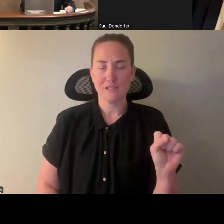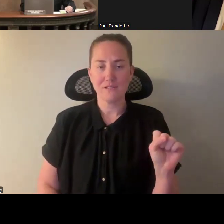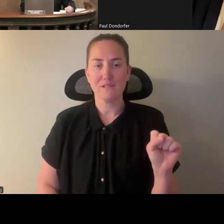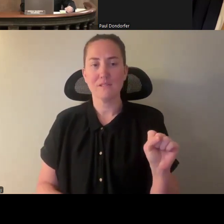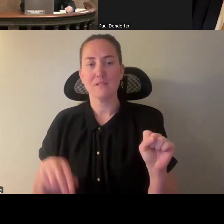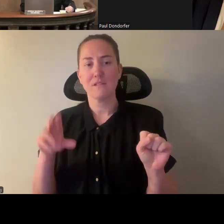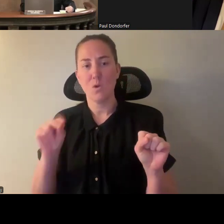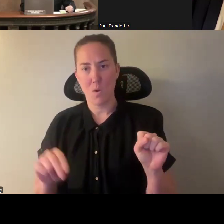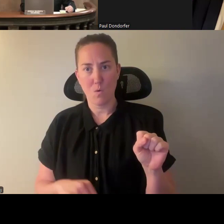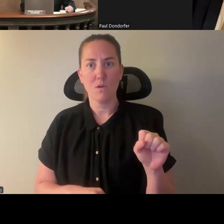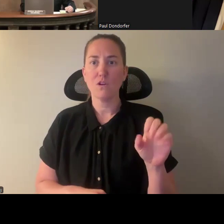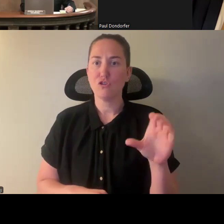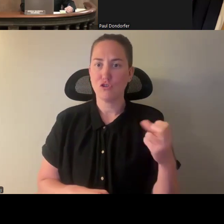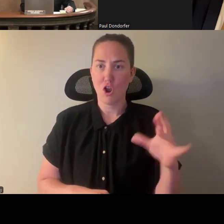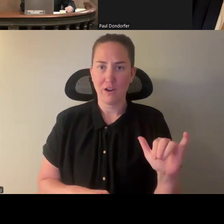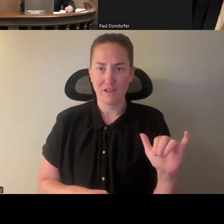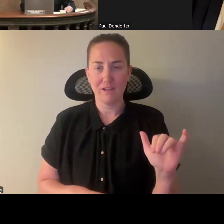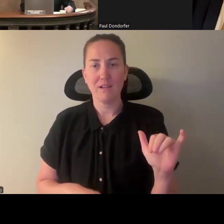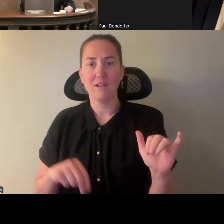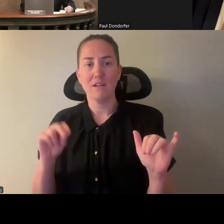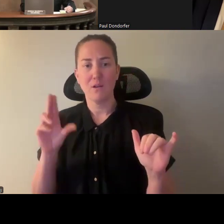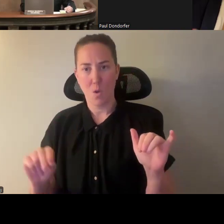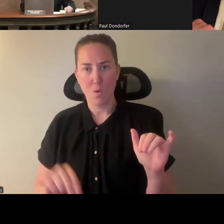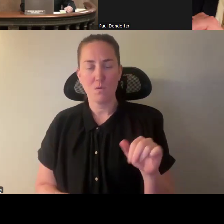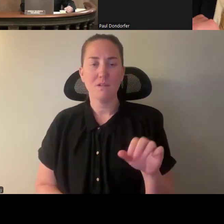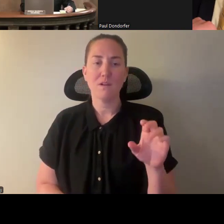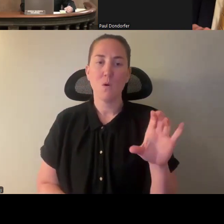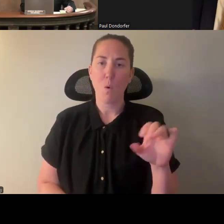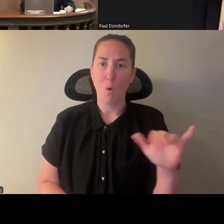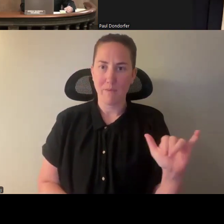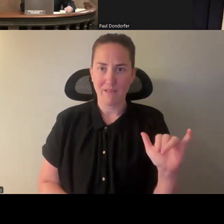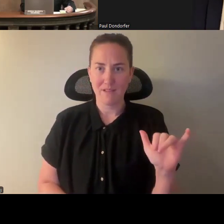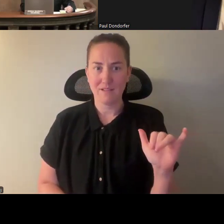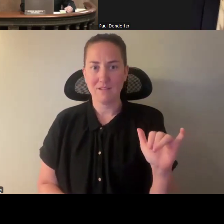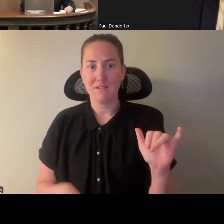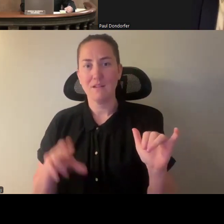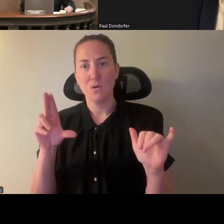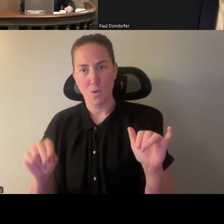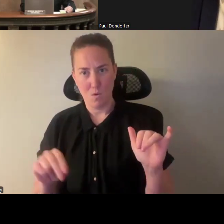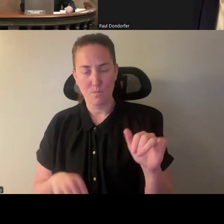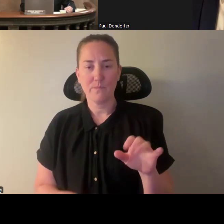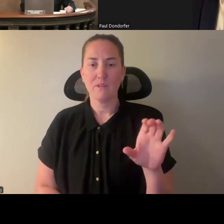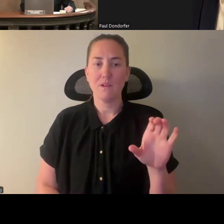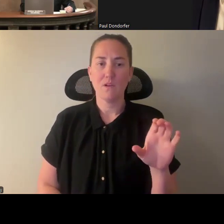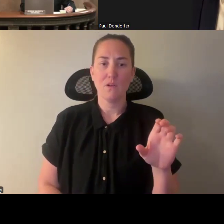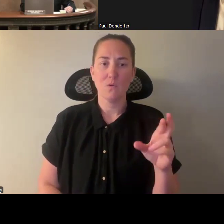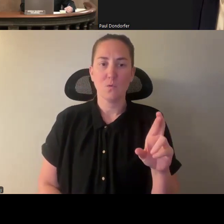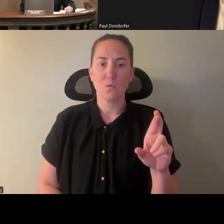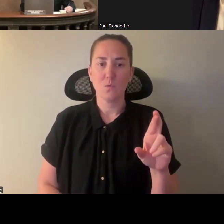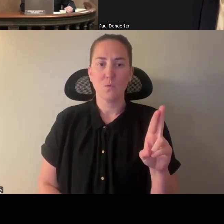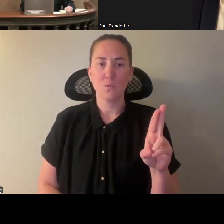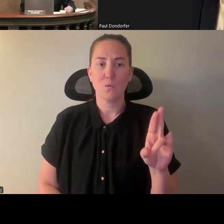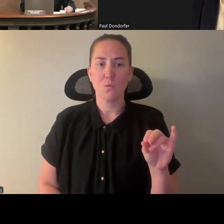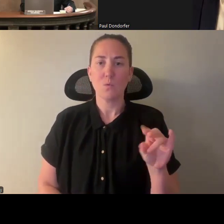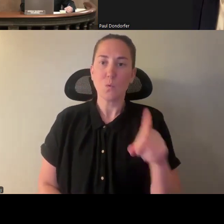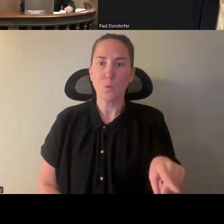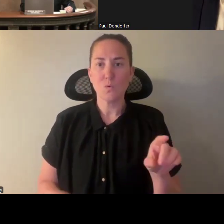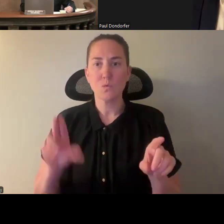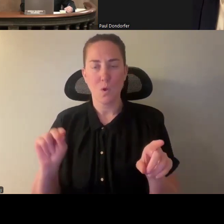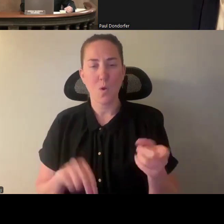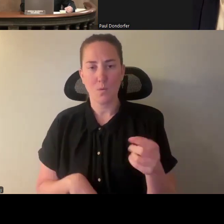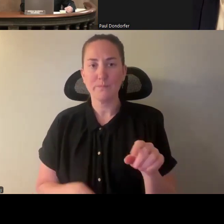Burgess votes no Mr Chardy Mr Chardy votes no Mr Colby Mr Colby votes no Mr Cruz no Mr Cruz votes